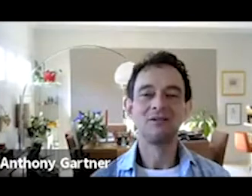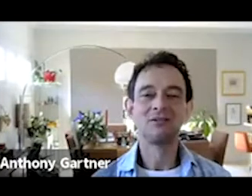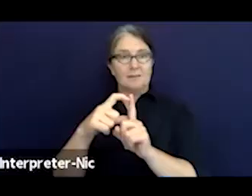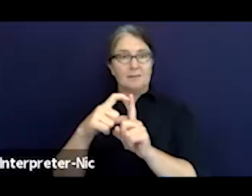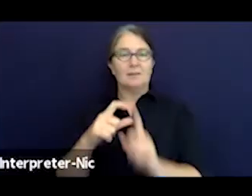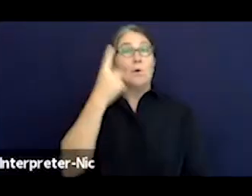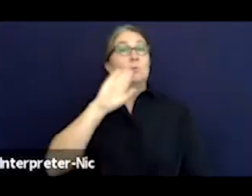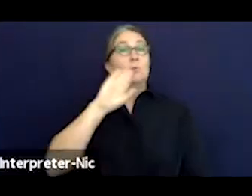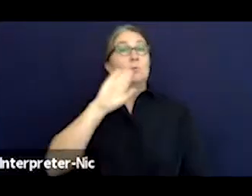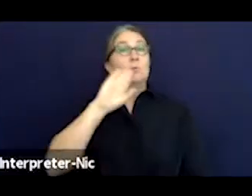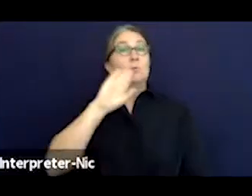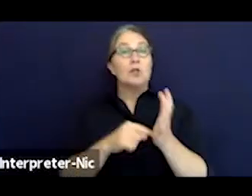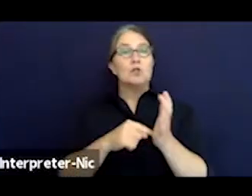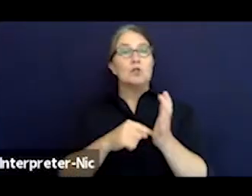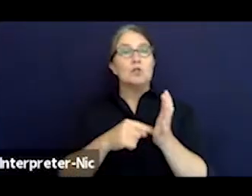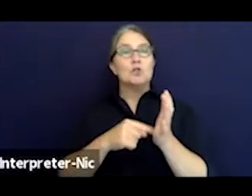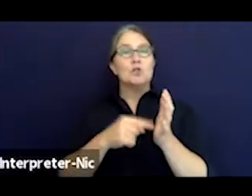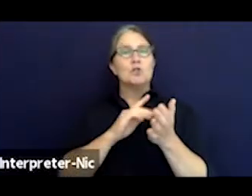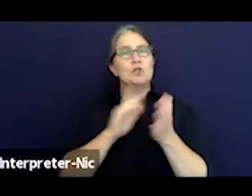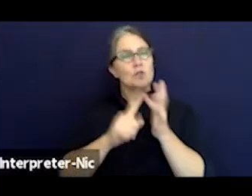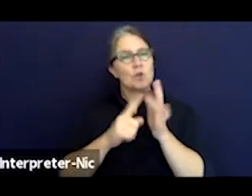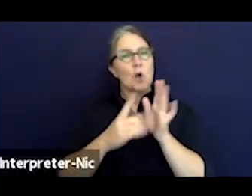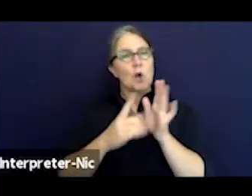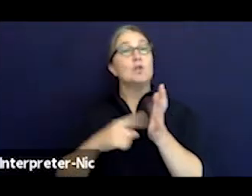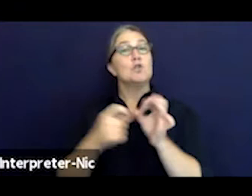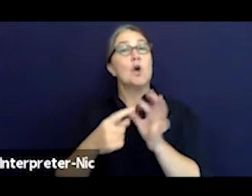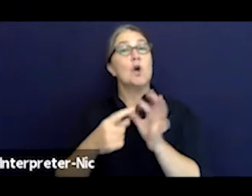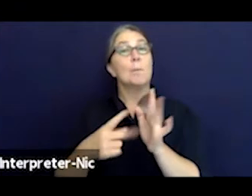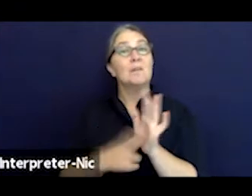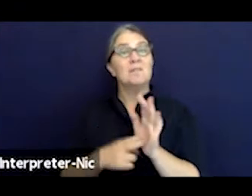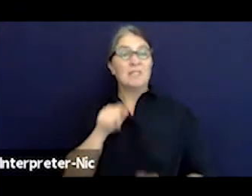Thomas is the program director of distance teaching and learning at the University of